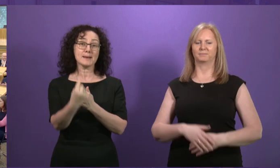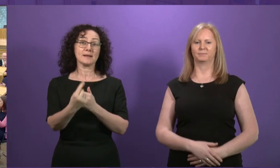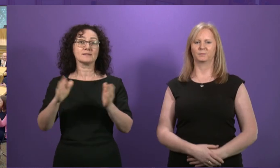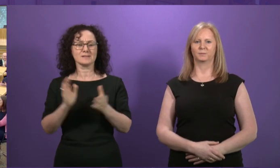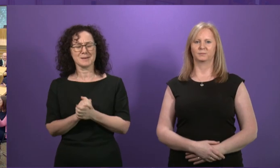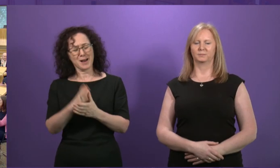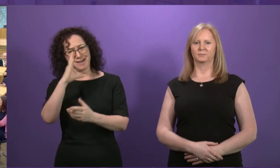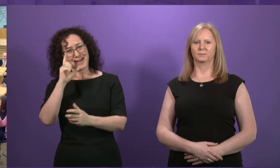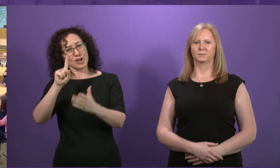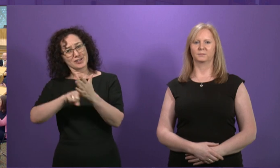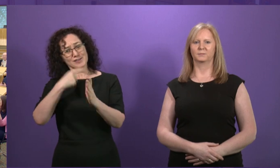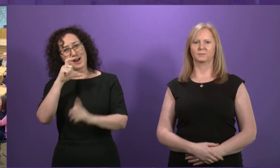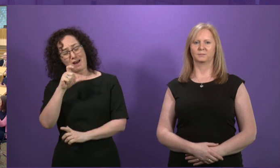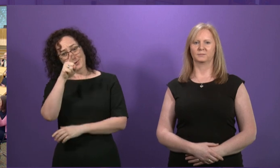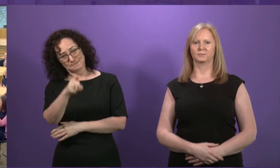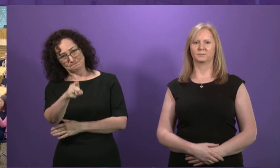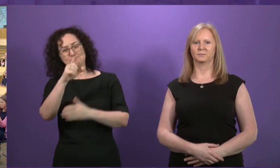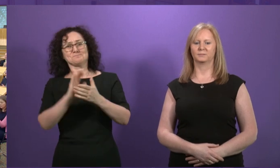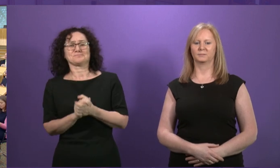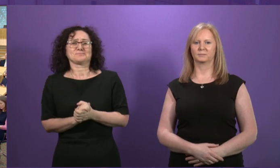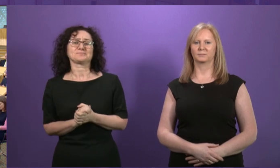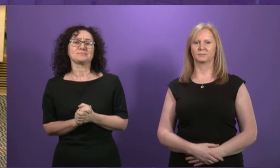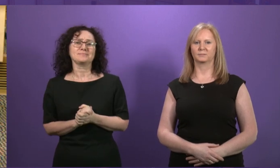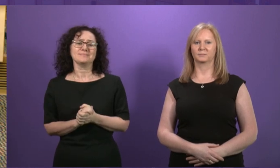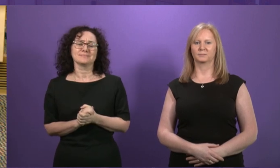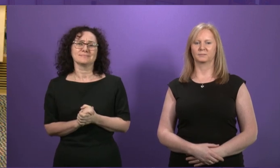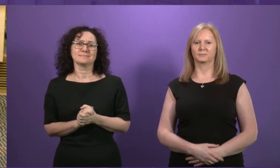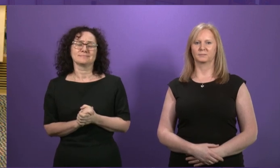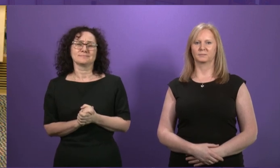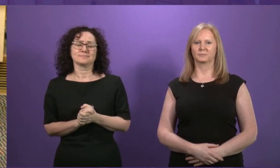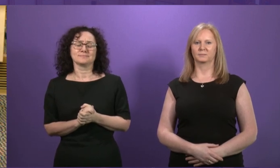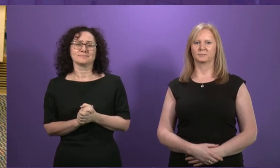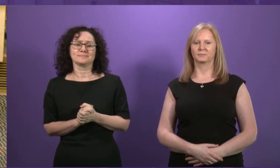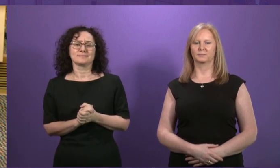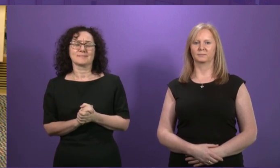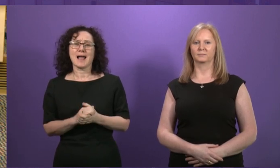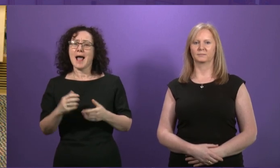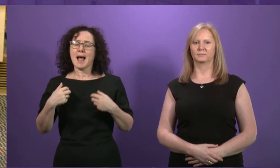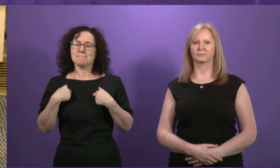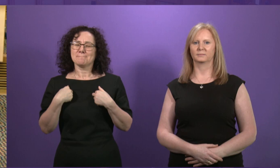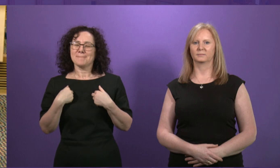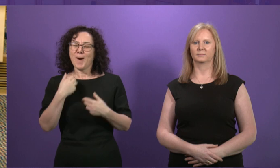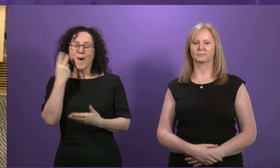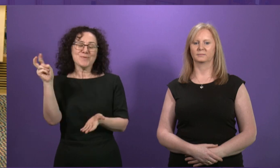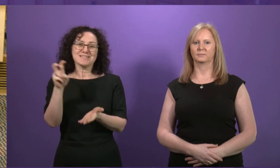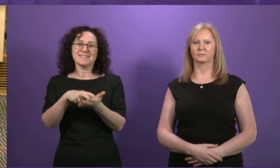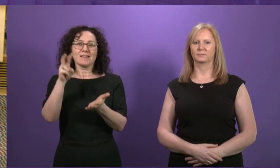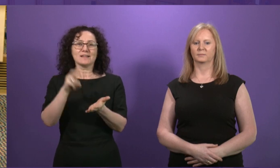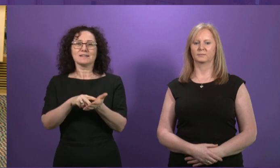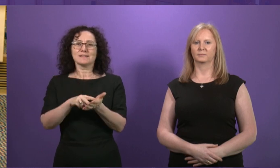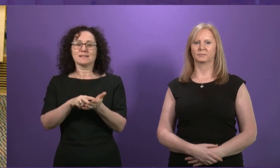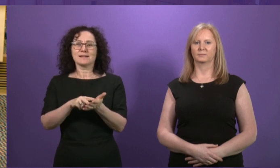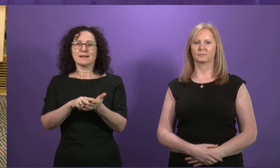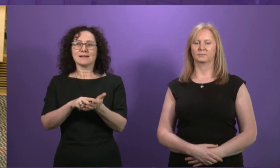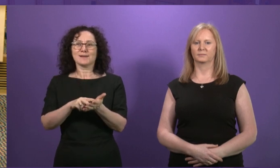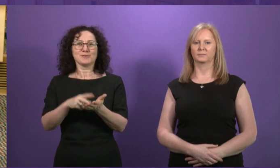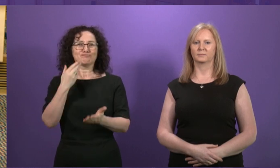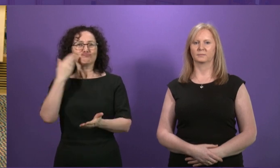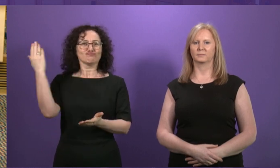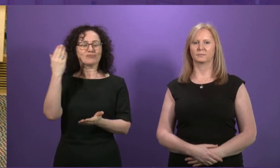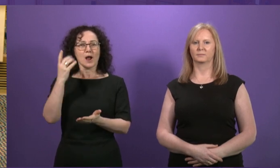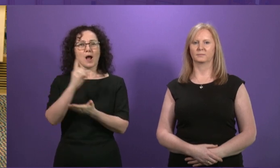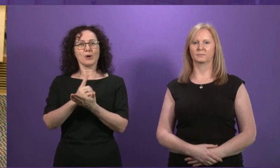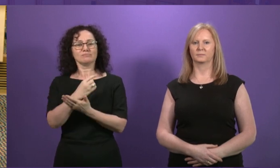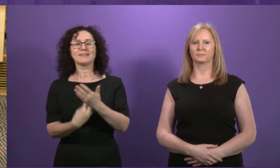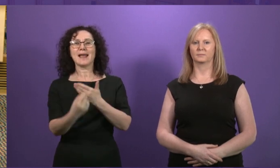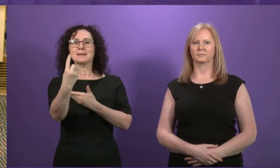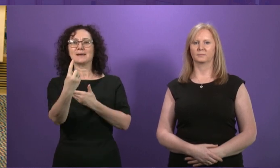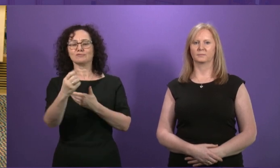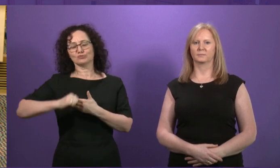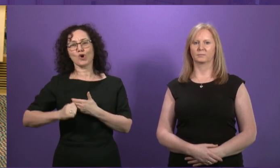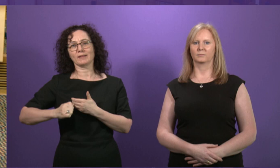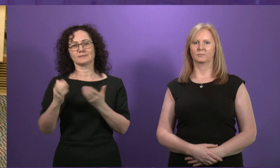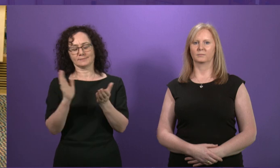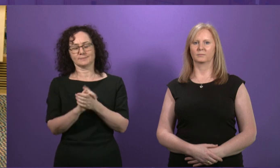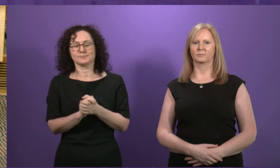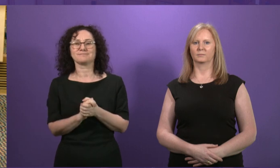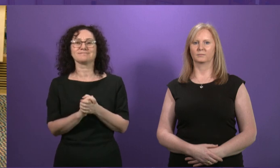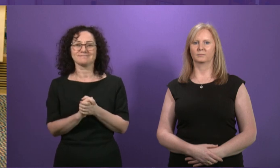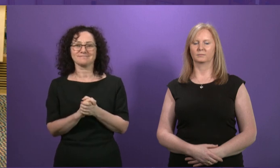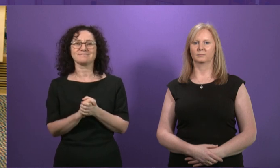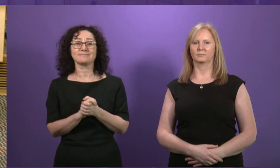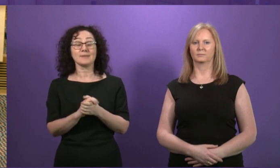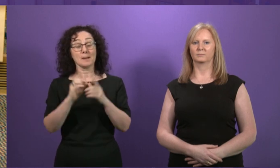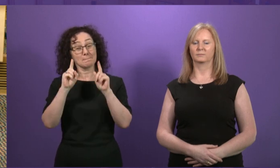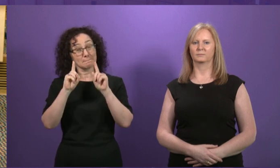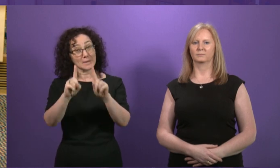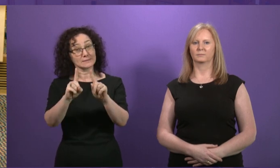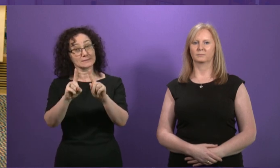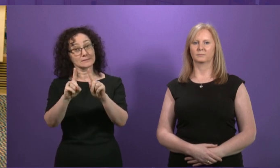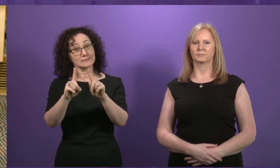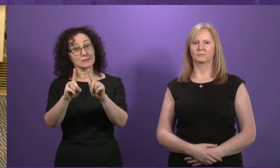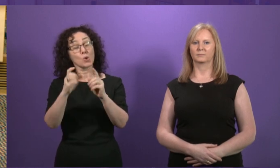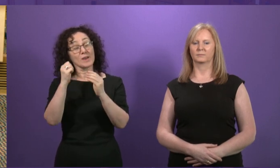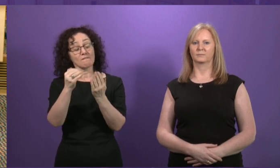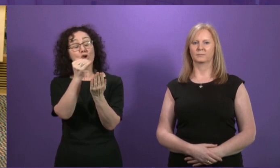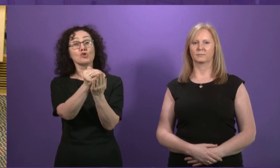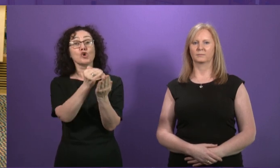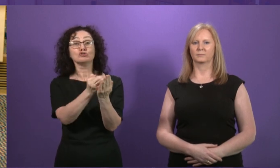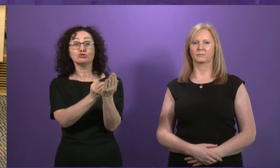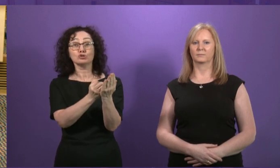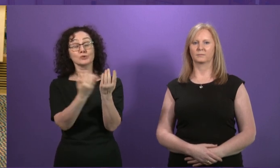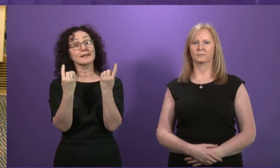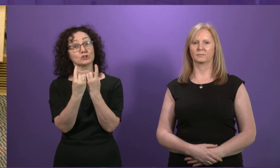I am always delighted to talk about independence, but there is a constitutional issue that is